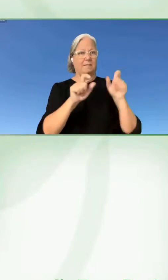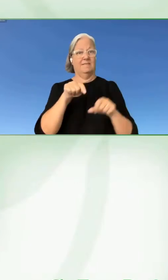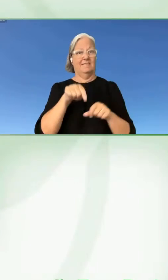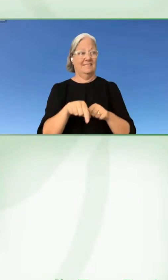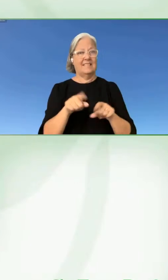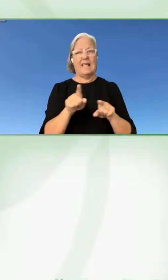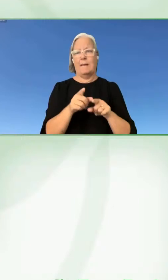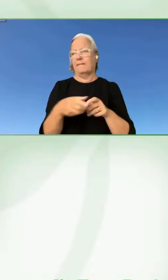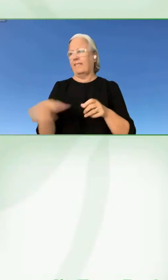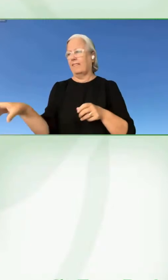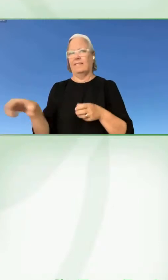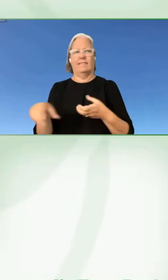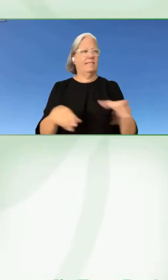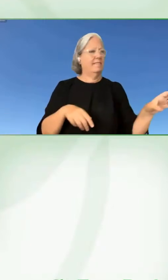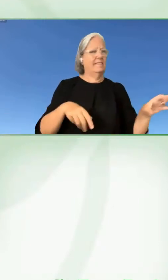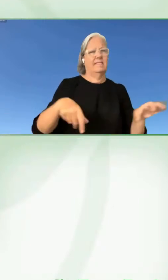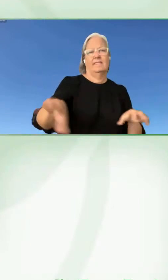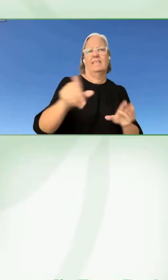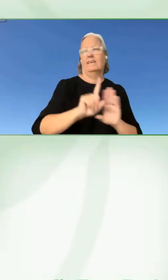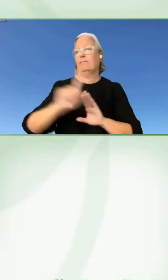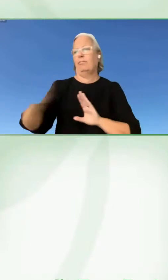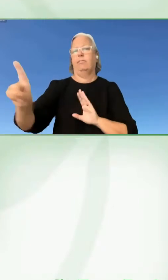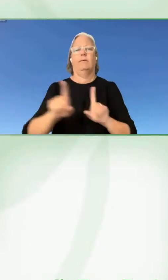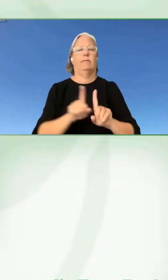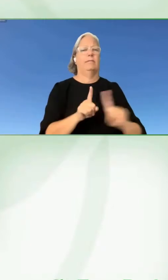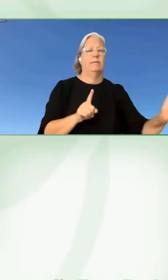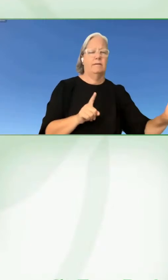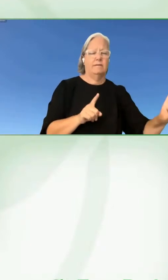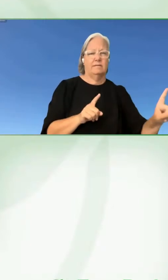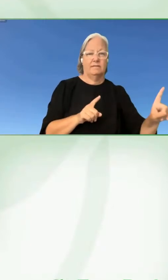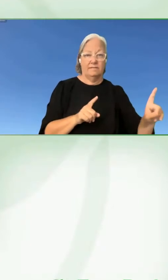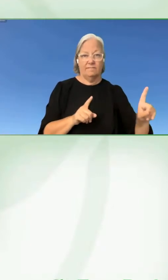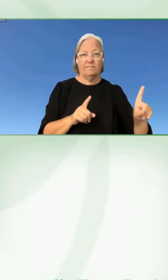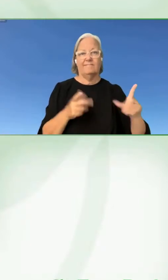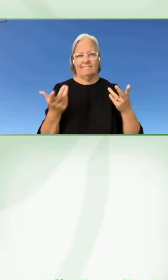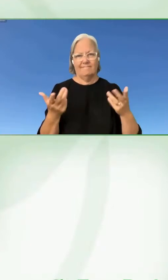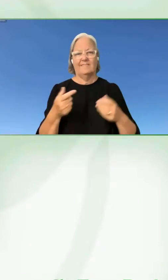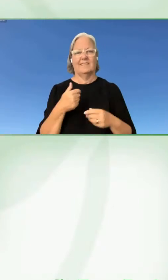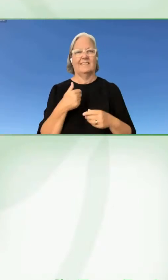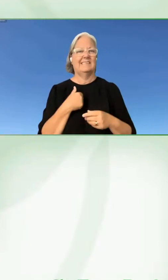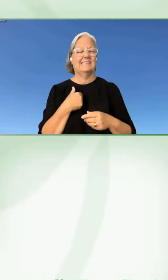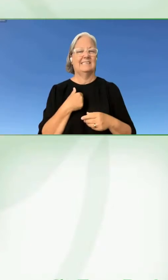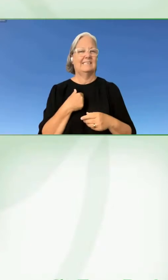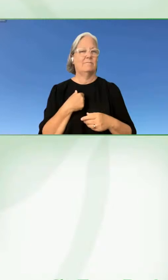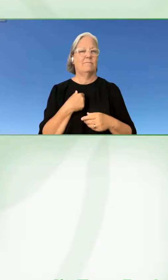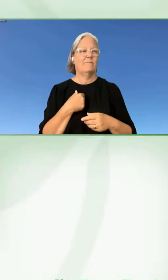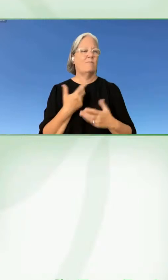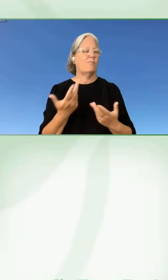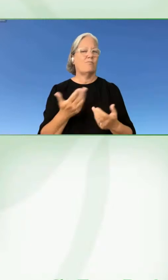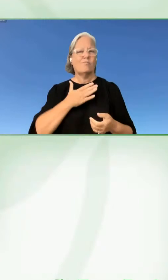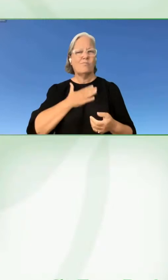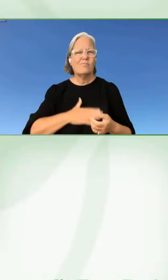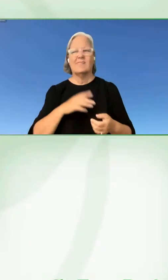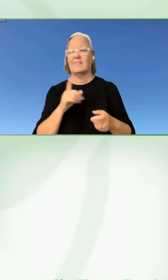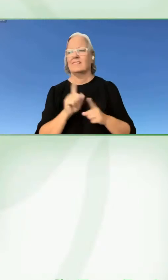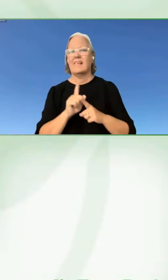Still, the application helps us a lot with for example internally displaced people because if not this application would not be able to get to them very quickly and to pay them